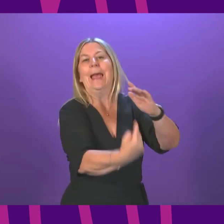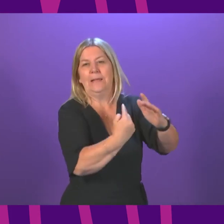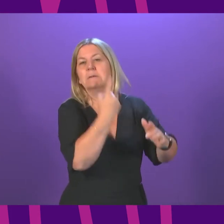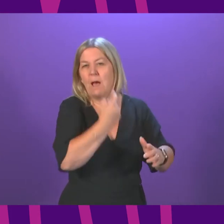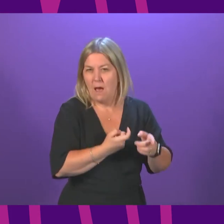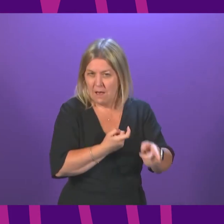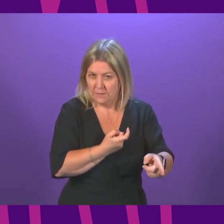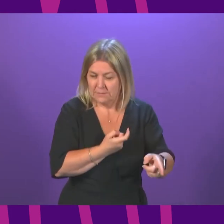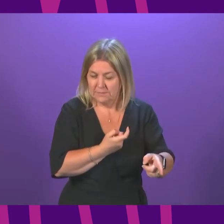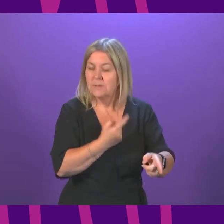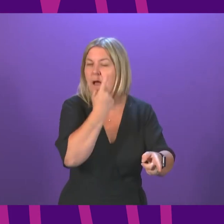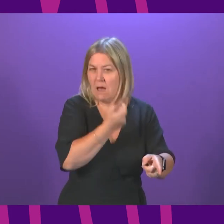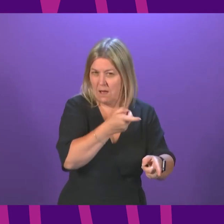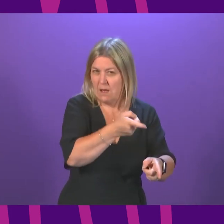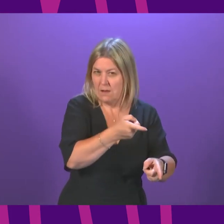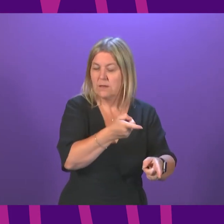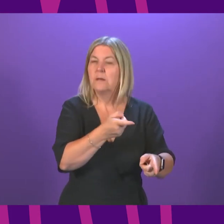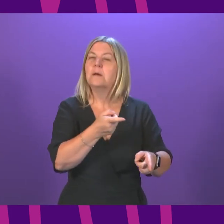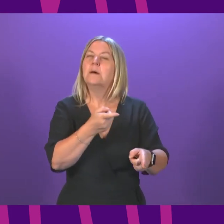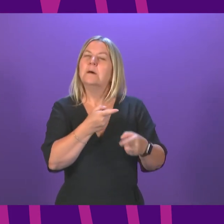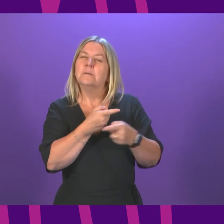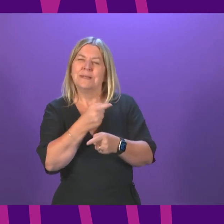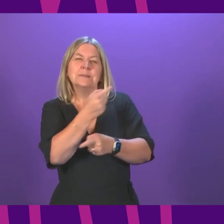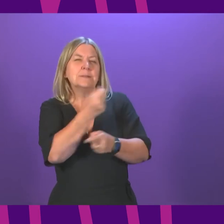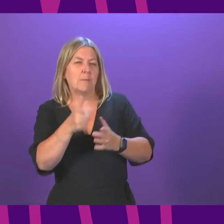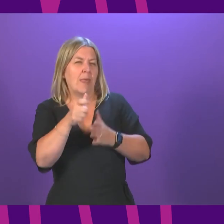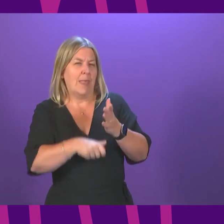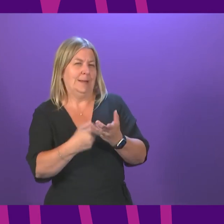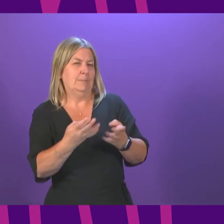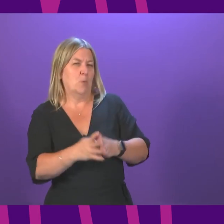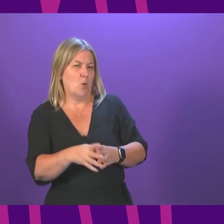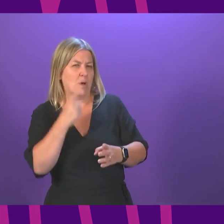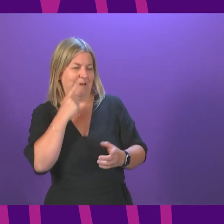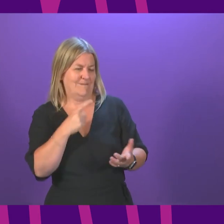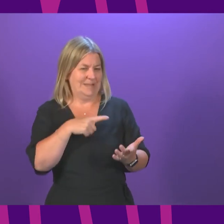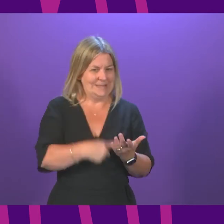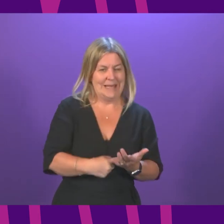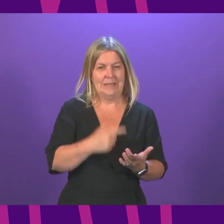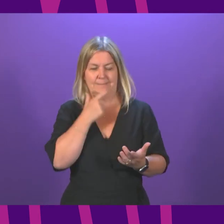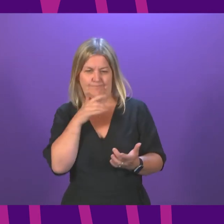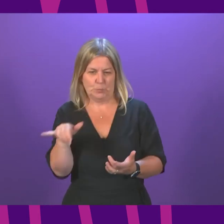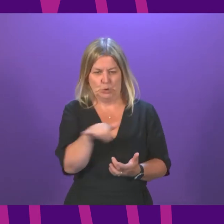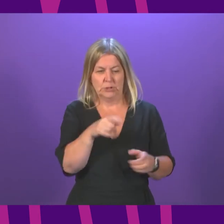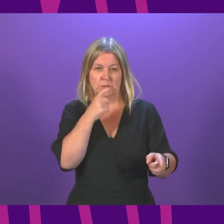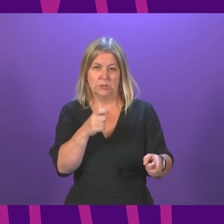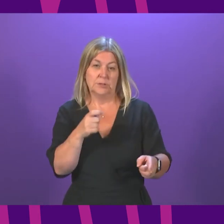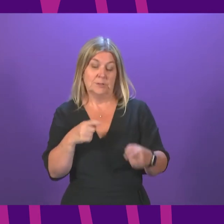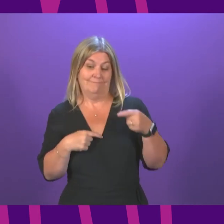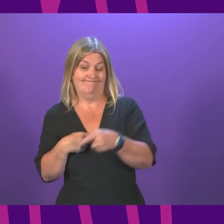leave licensing boards some discretion to determine that a hearing cannot be held in